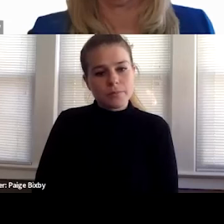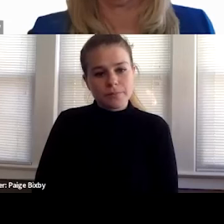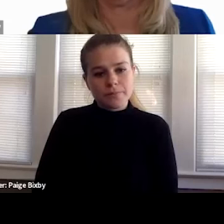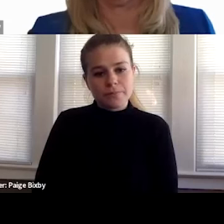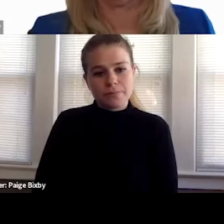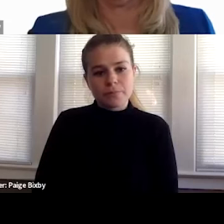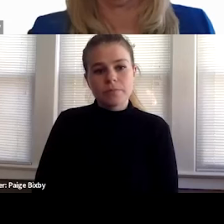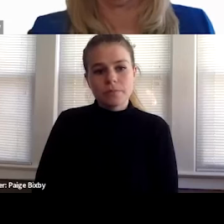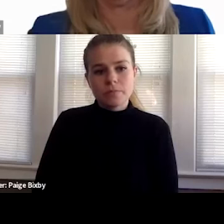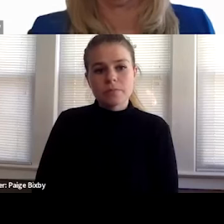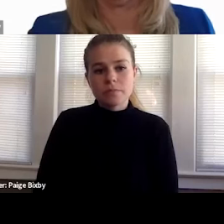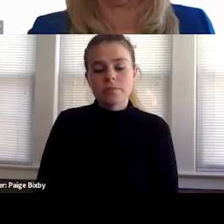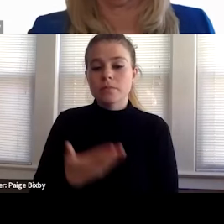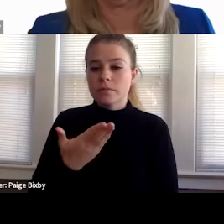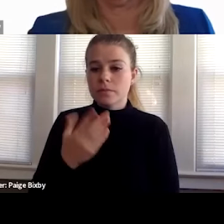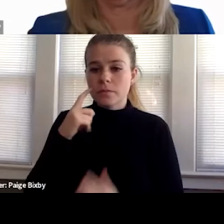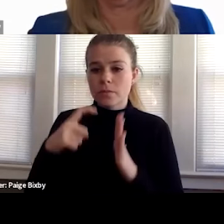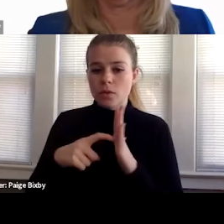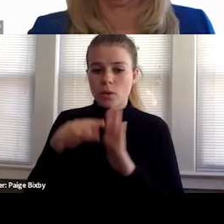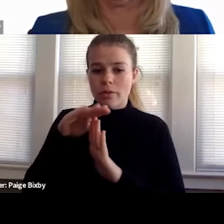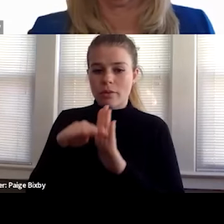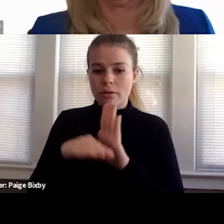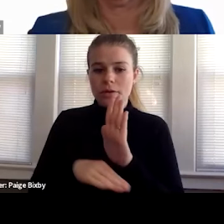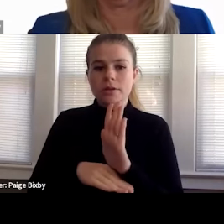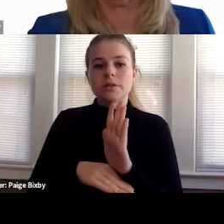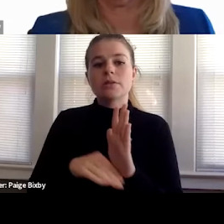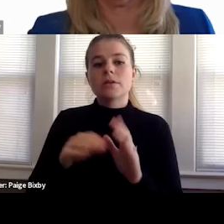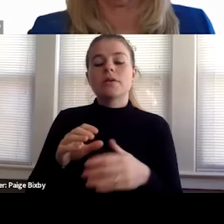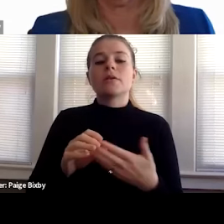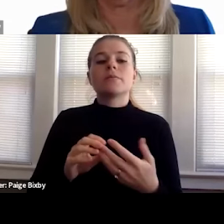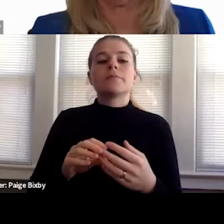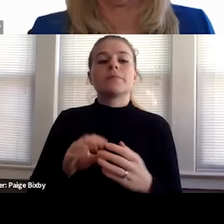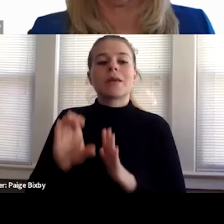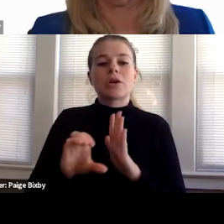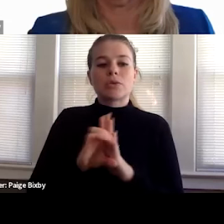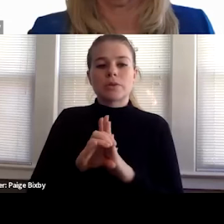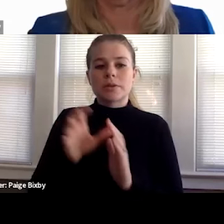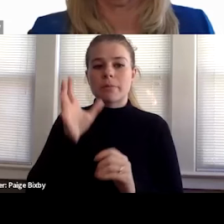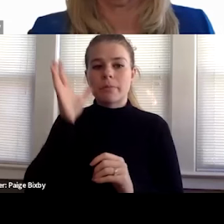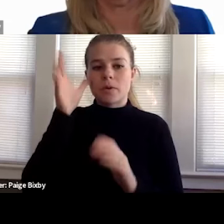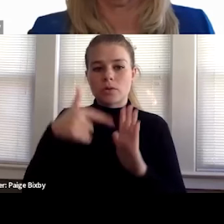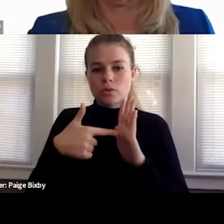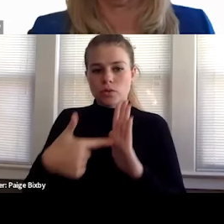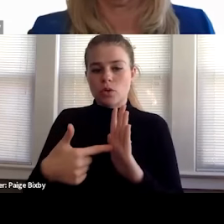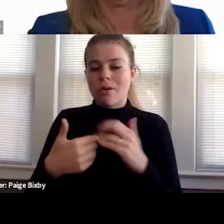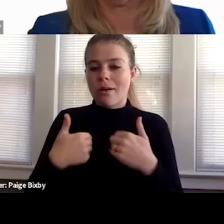Here you can see a list of characteristics of parents that studies have shown have equivalent or better outcomes